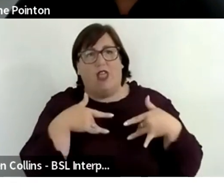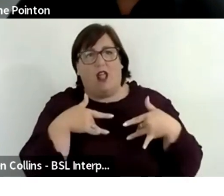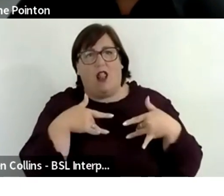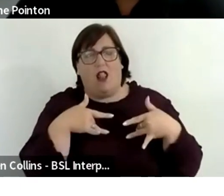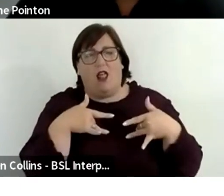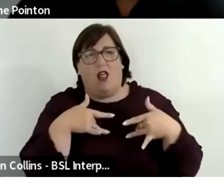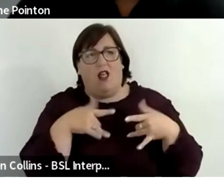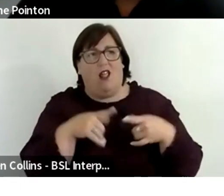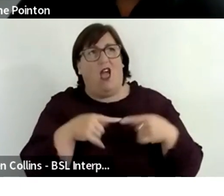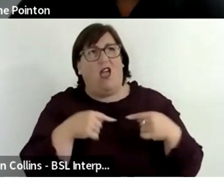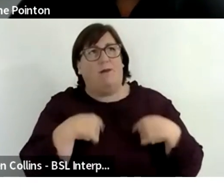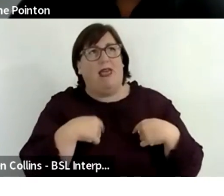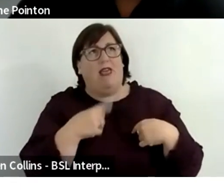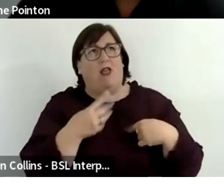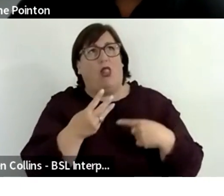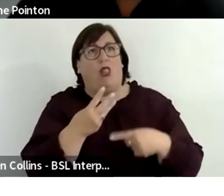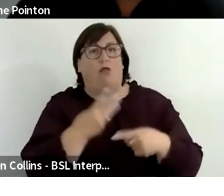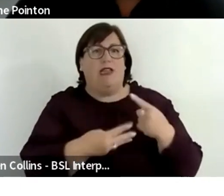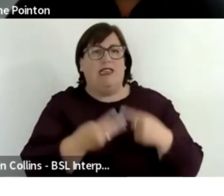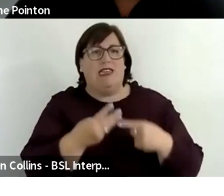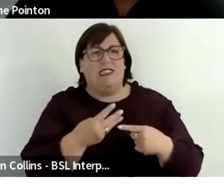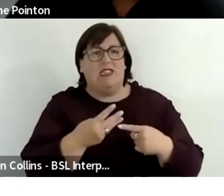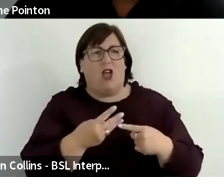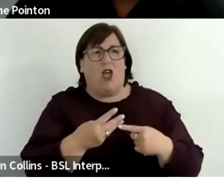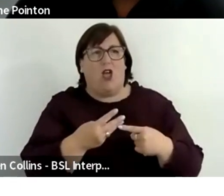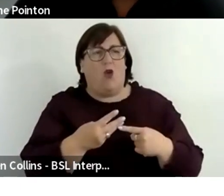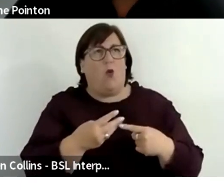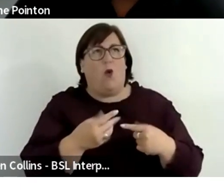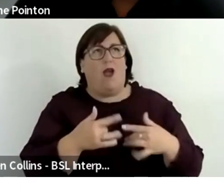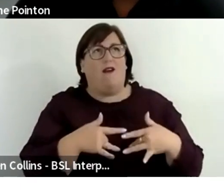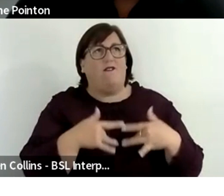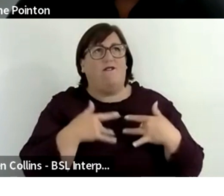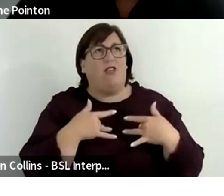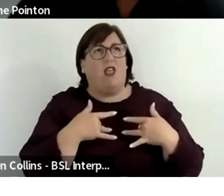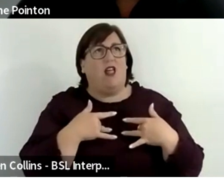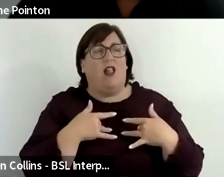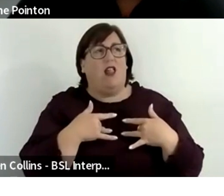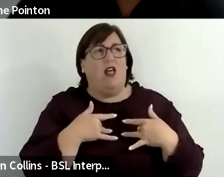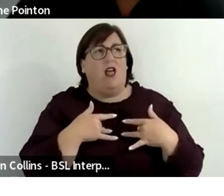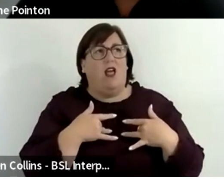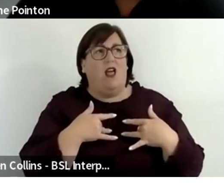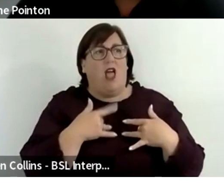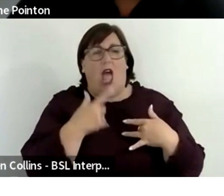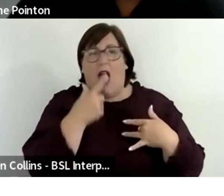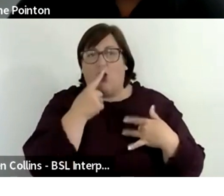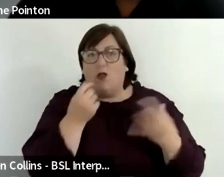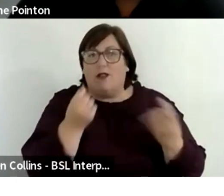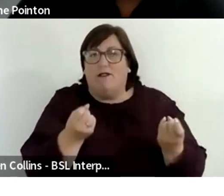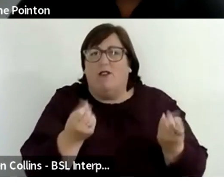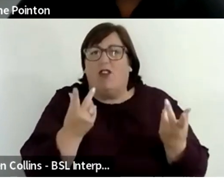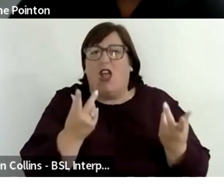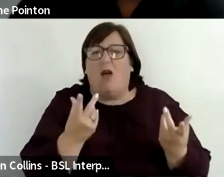I would have written myself off and not reaching my potential.